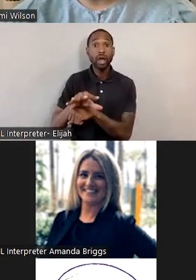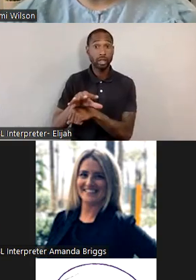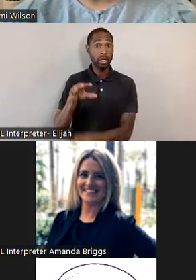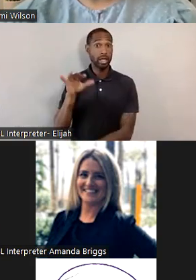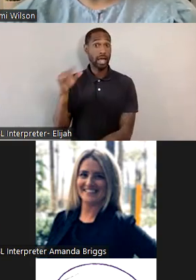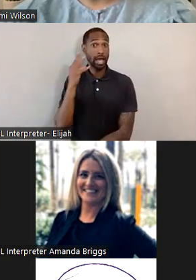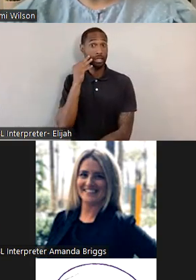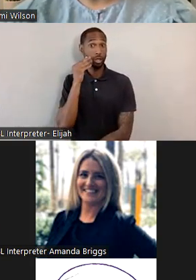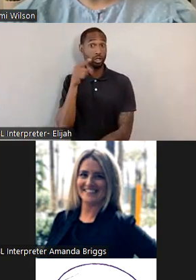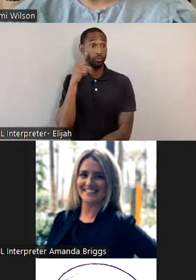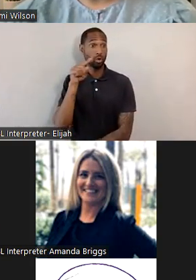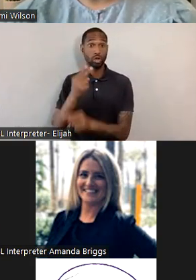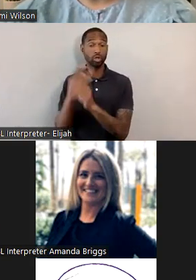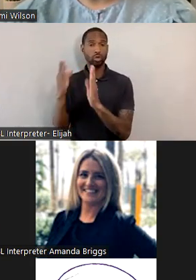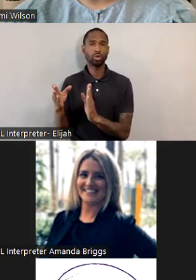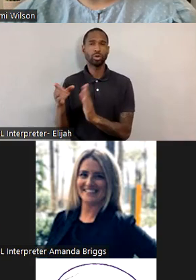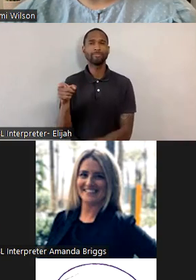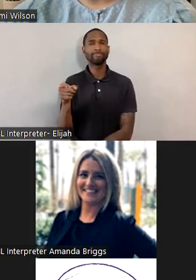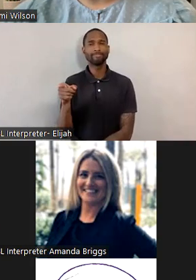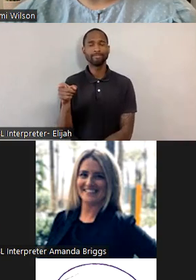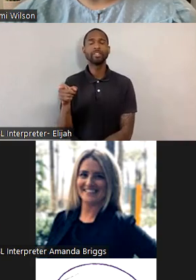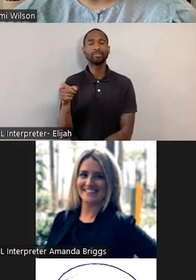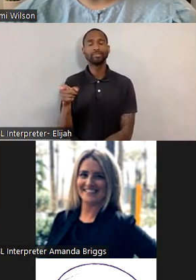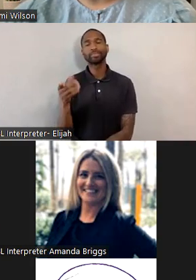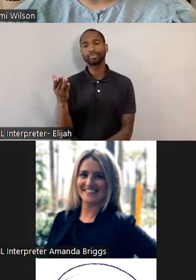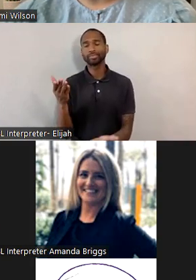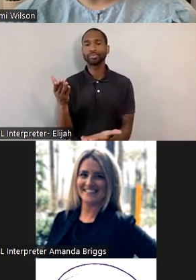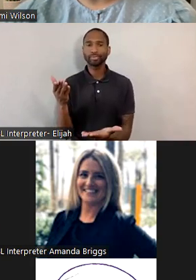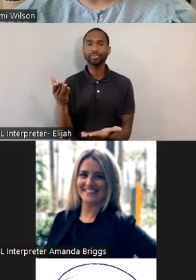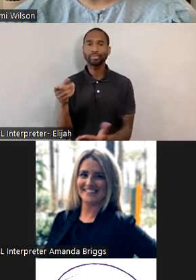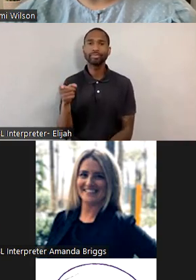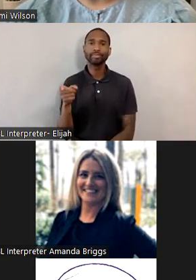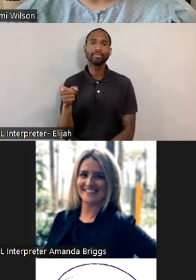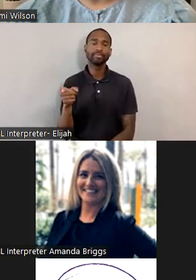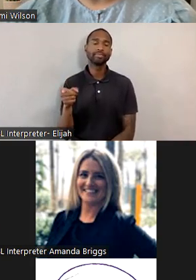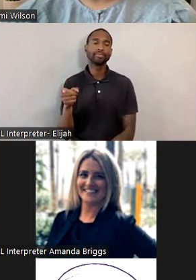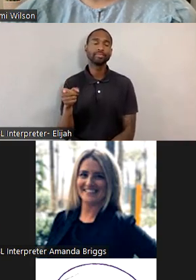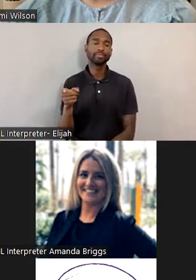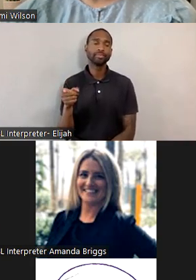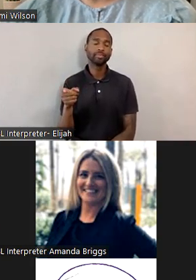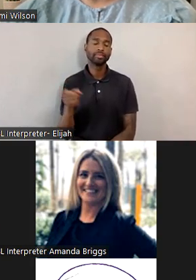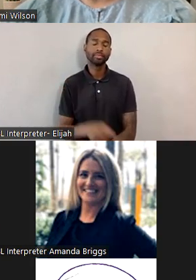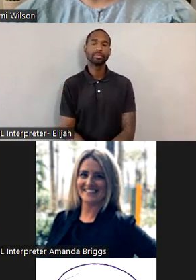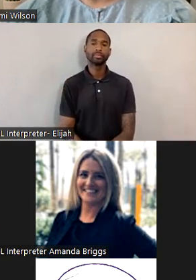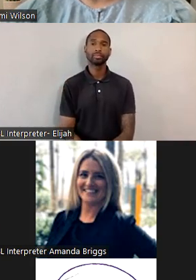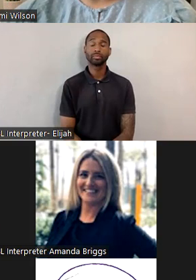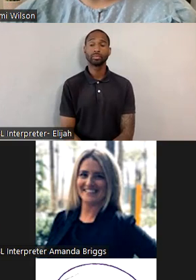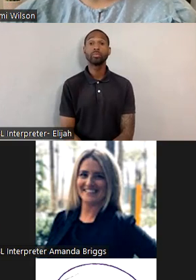user, it makes, it can make these substances even